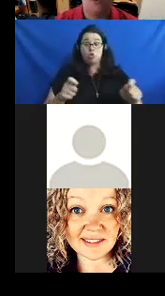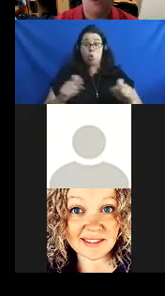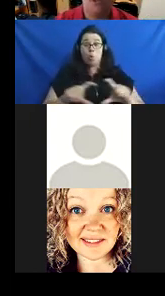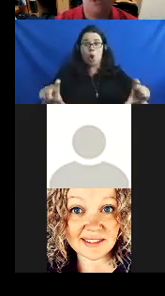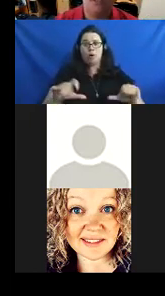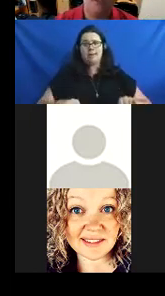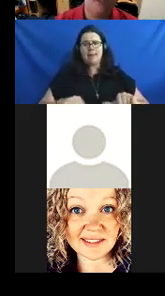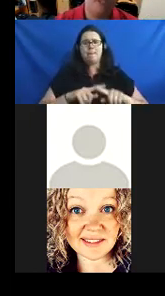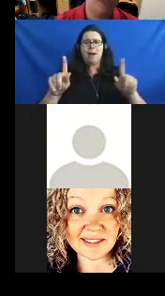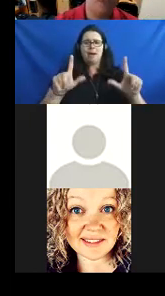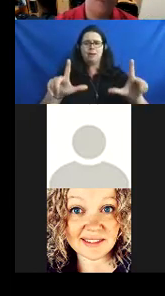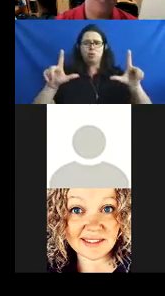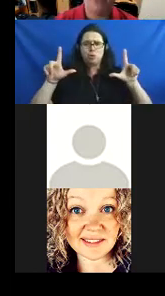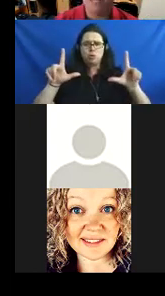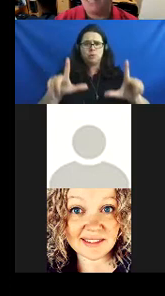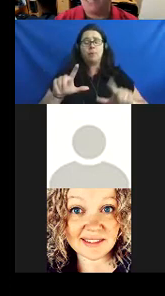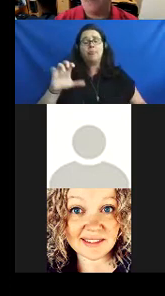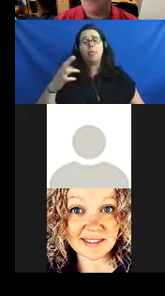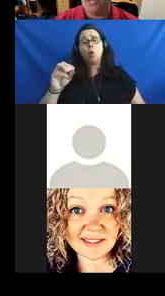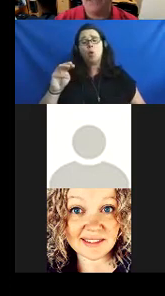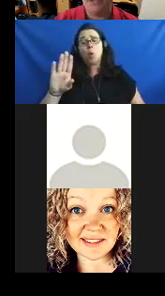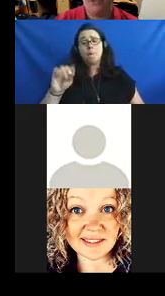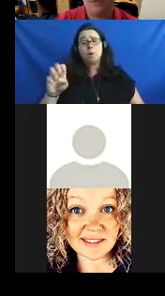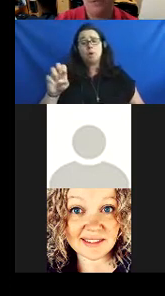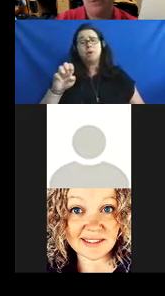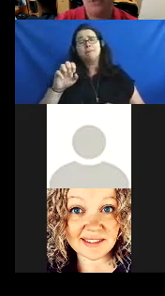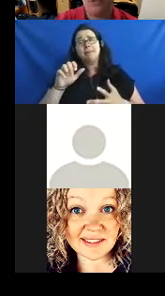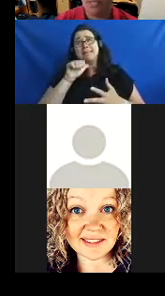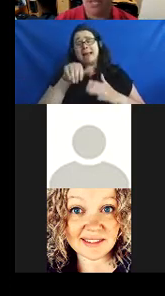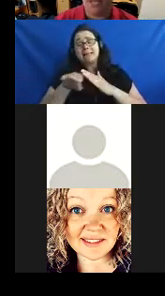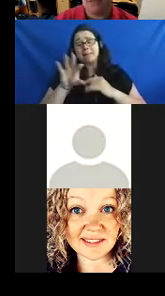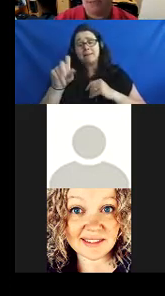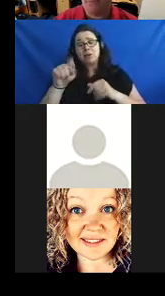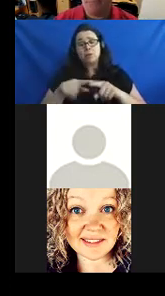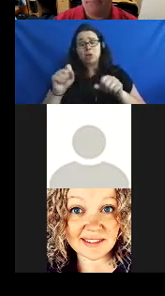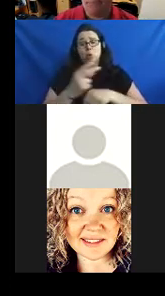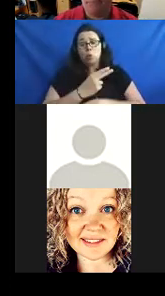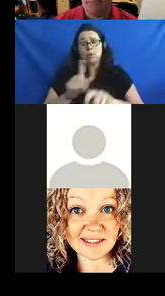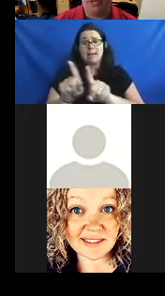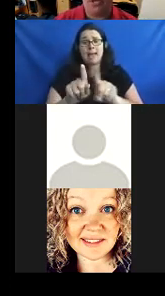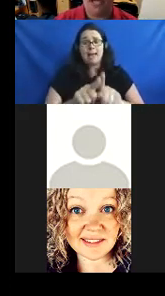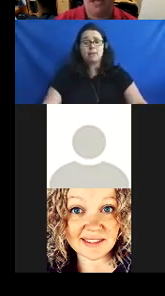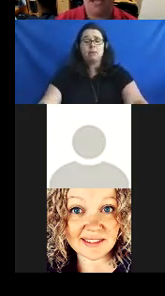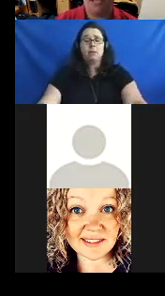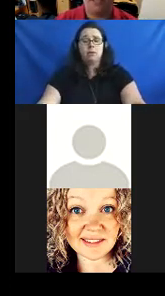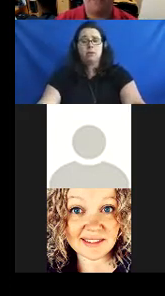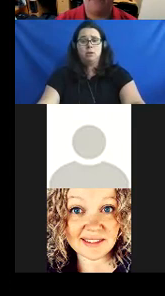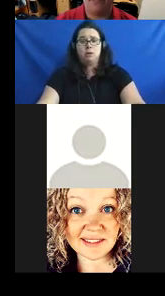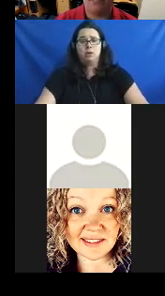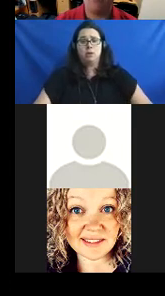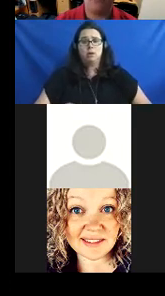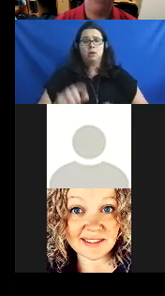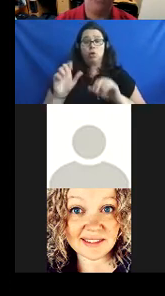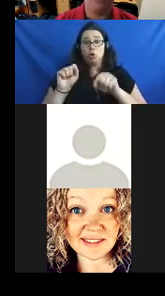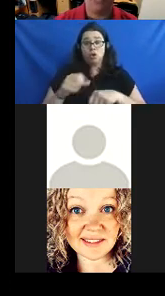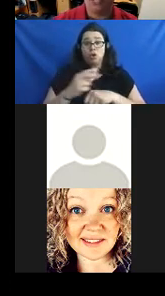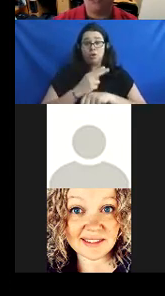IT'S NOT AN ACCESSIBLE FEATURE, BUT YOU CAN CHANGE